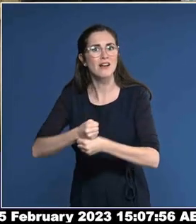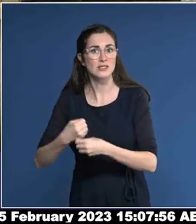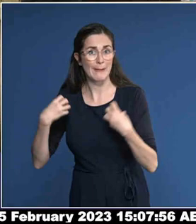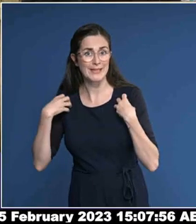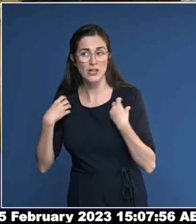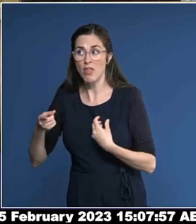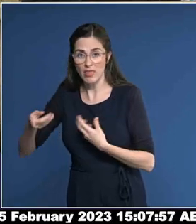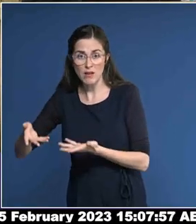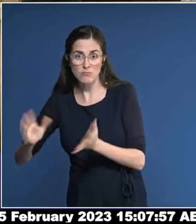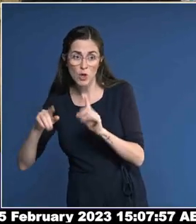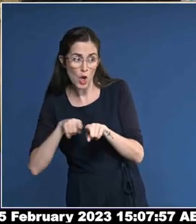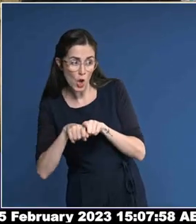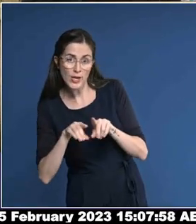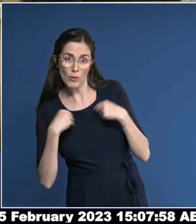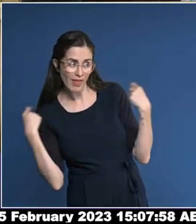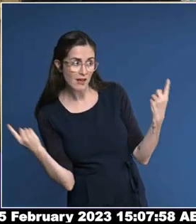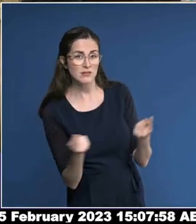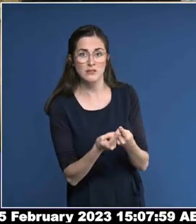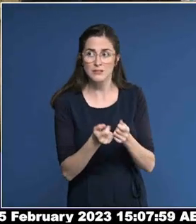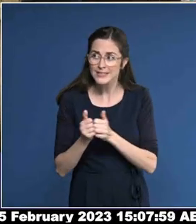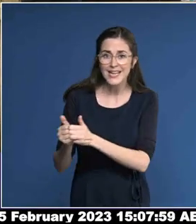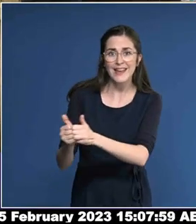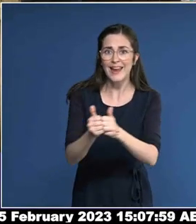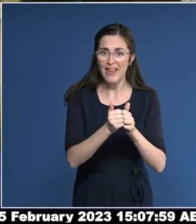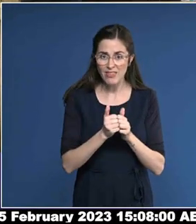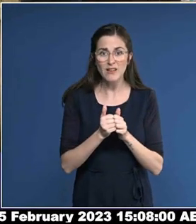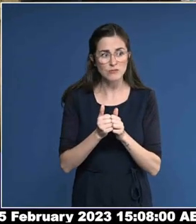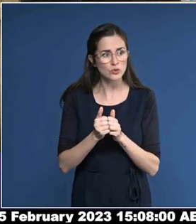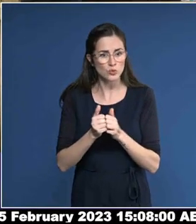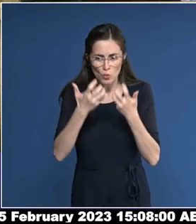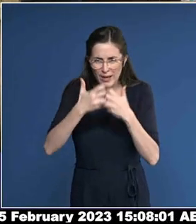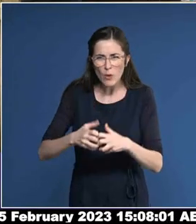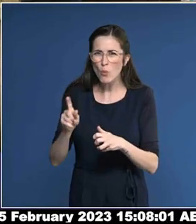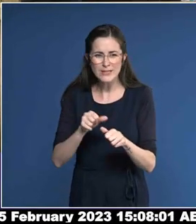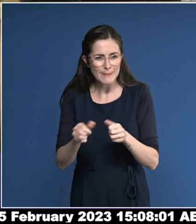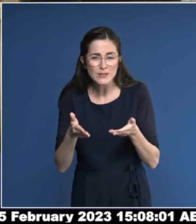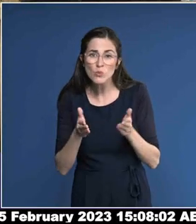with a repository and the ability to access best practice, would be highly valuable.